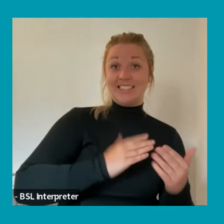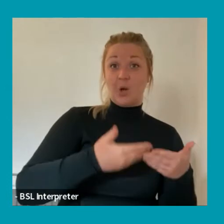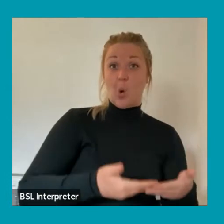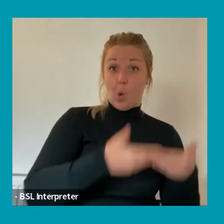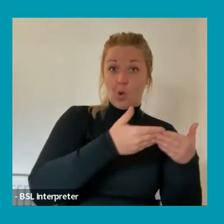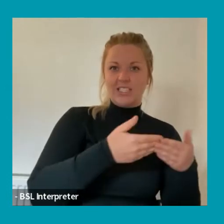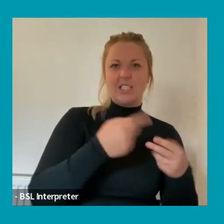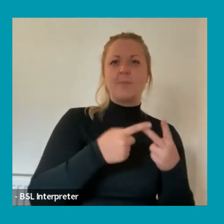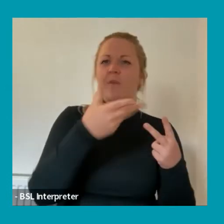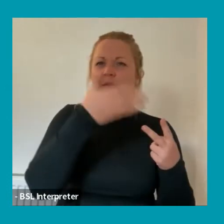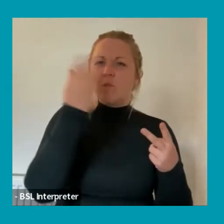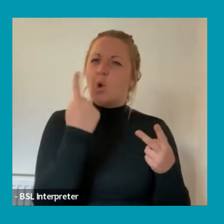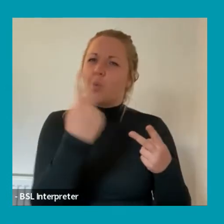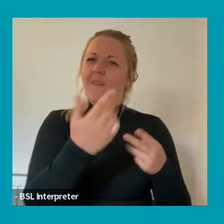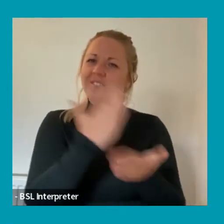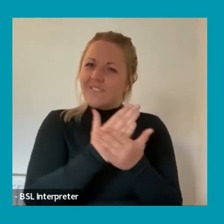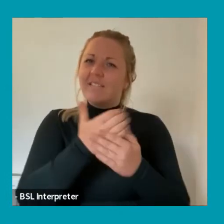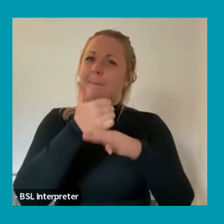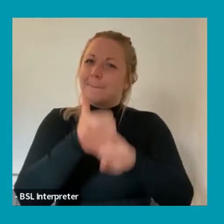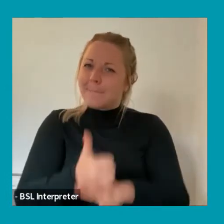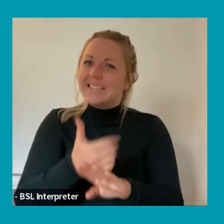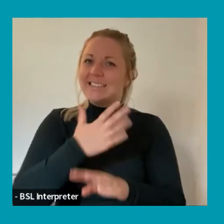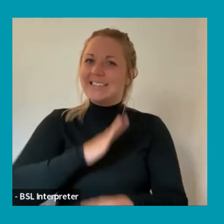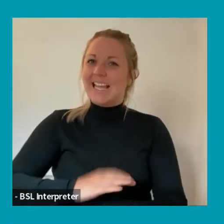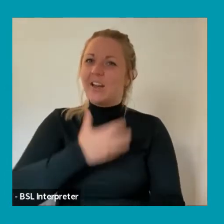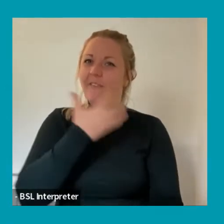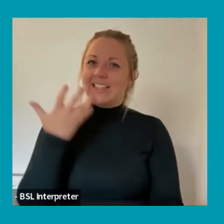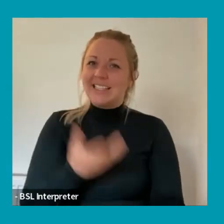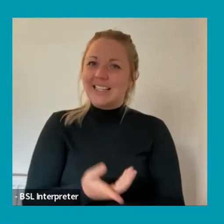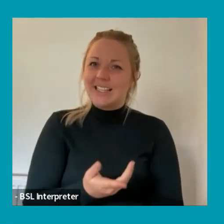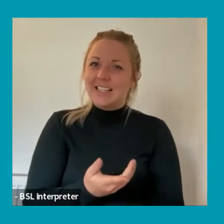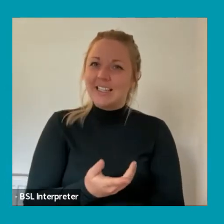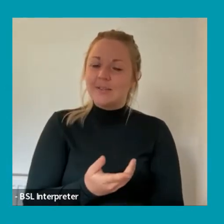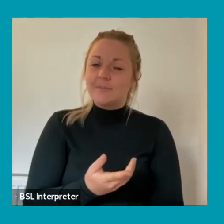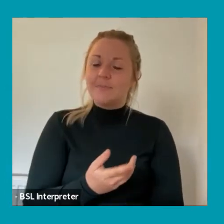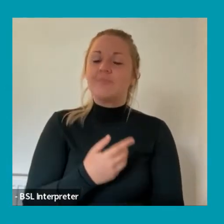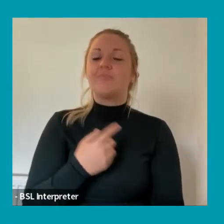One of the other members of the team was using a mobile scooter.